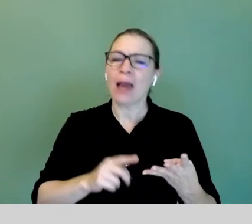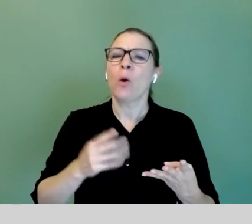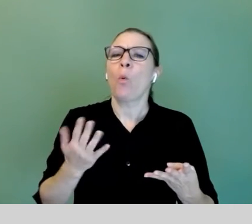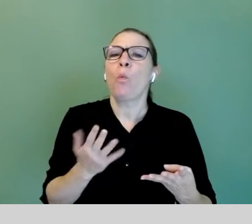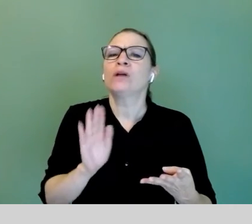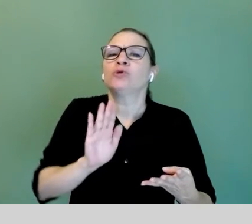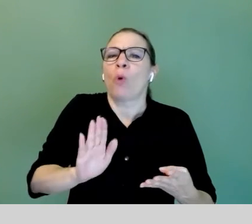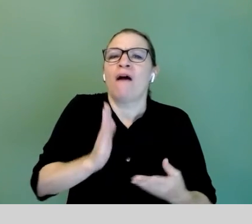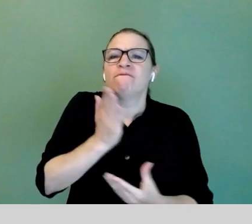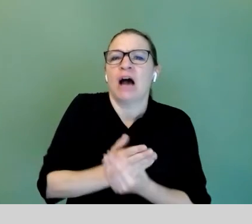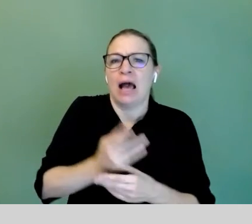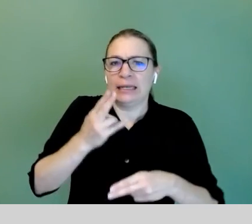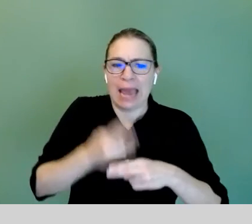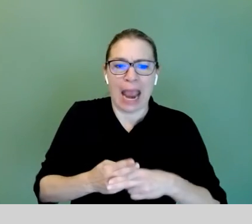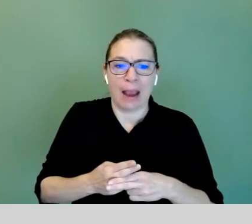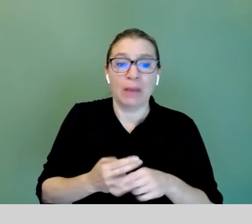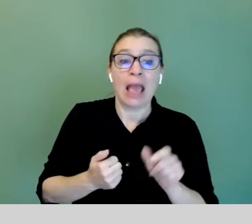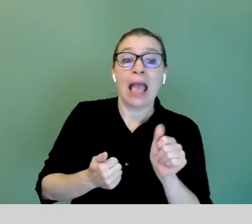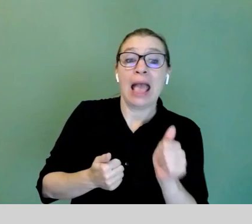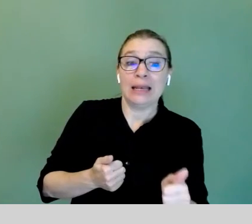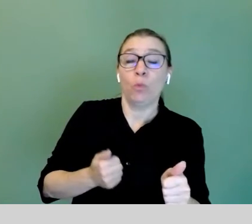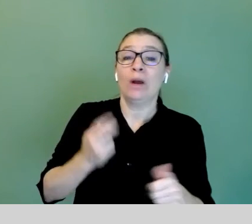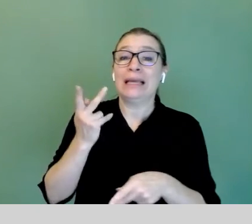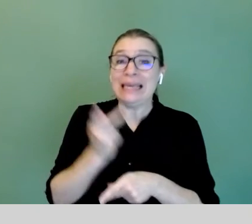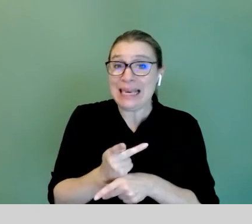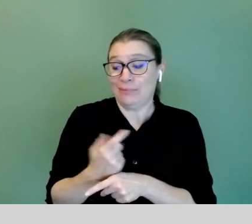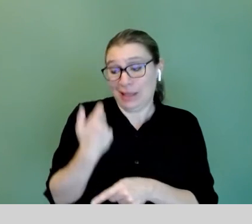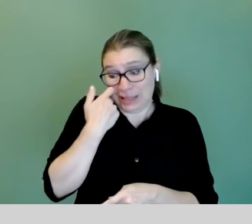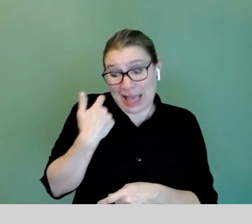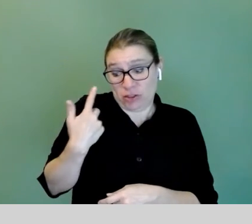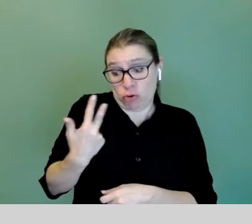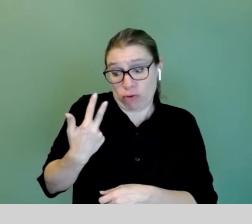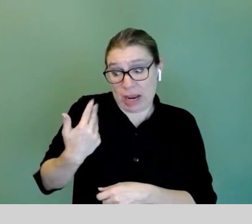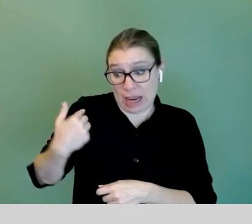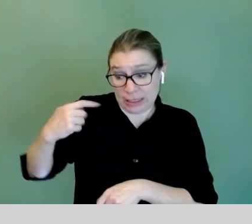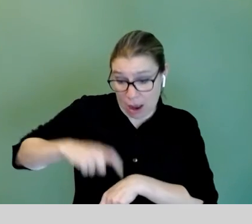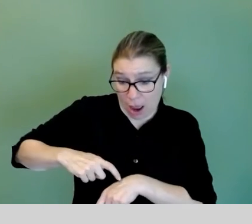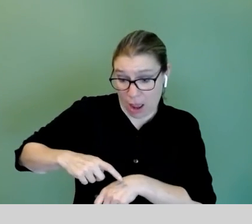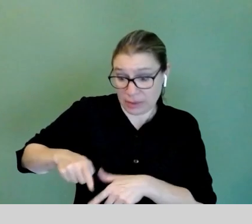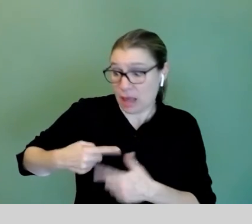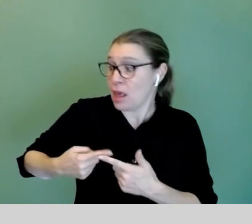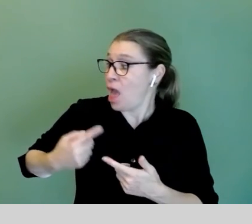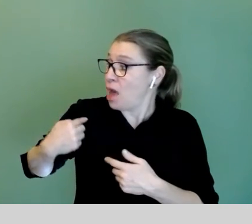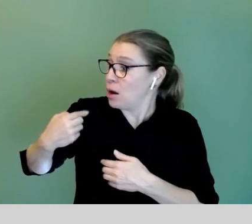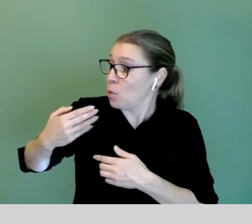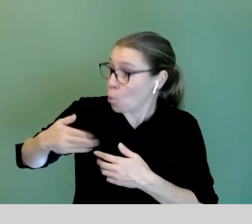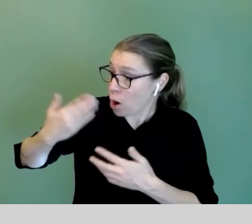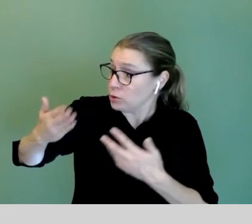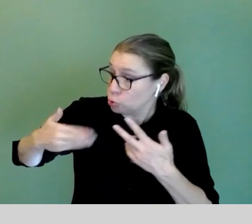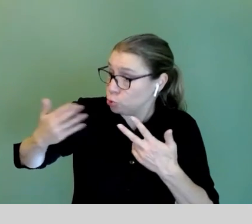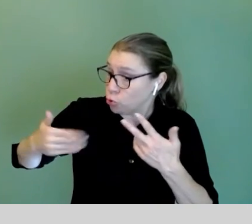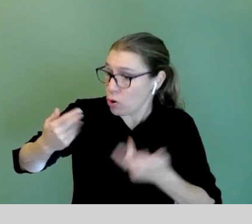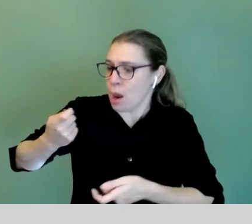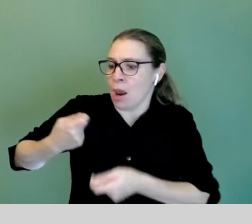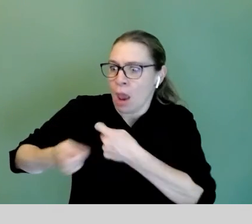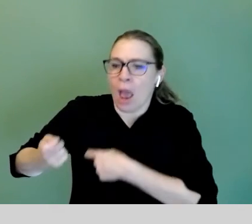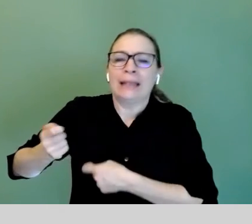and the name you give this file. And it will keep the last three rounds and delete them afterwards, so you can always check the results